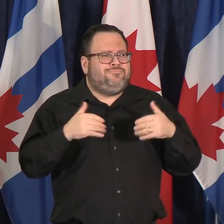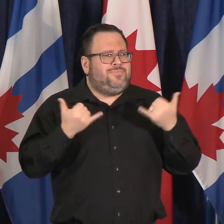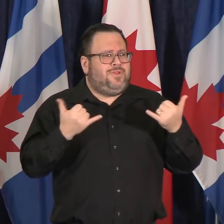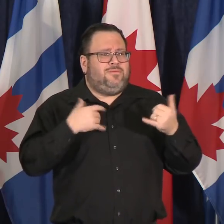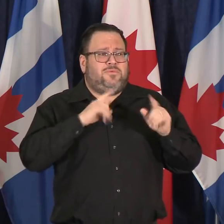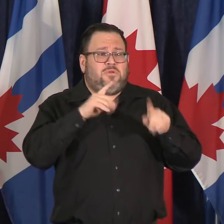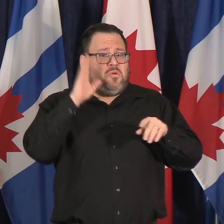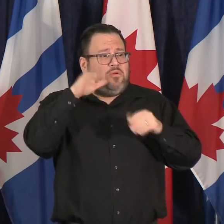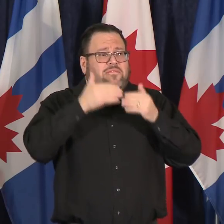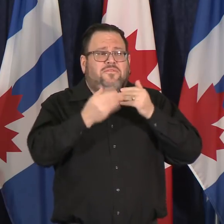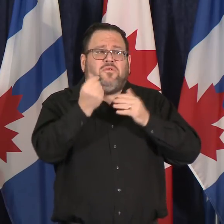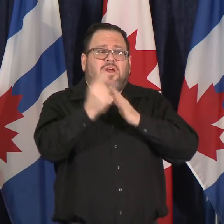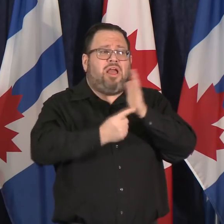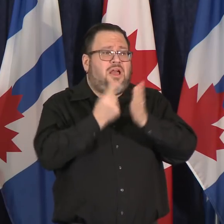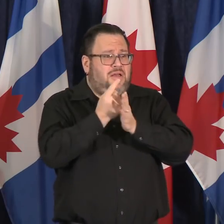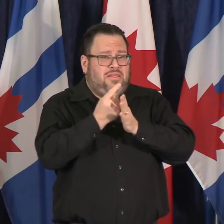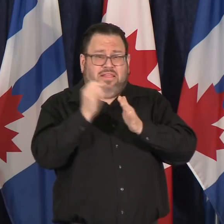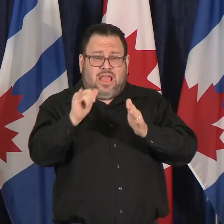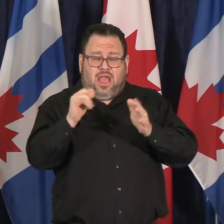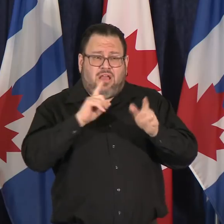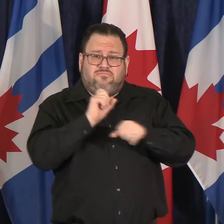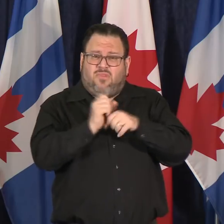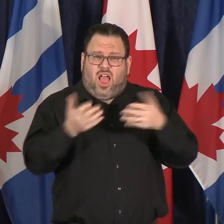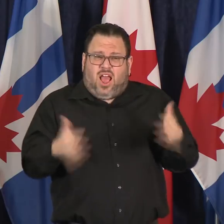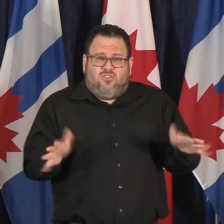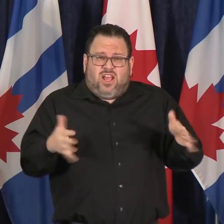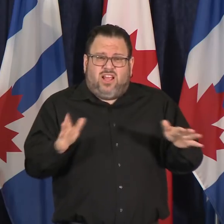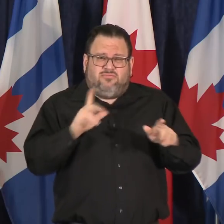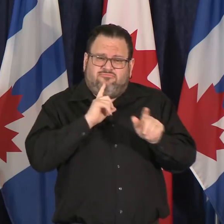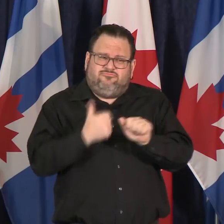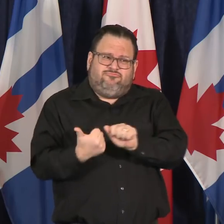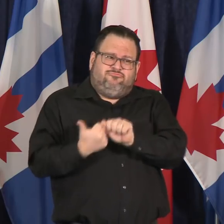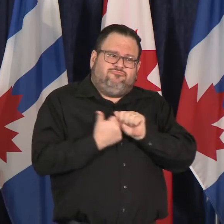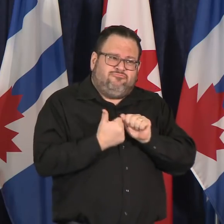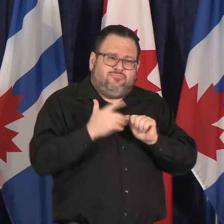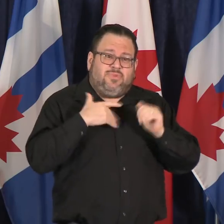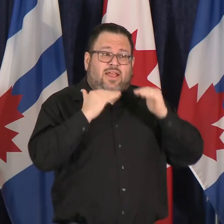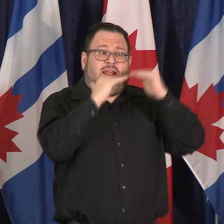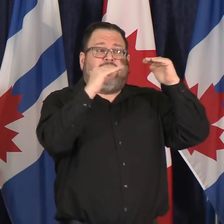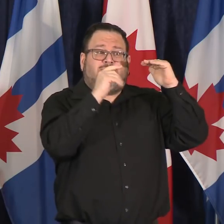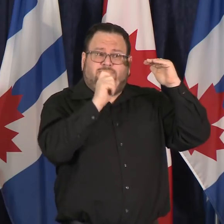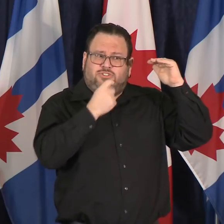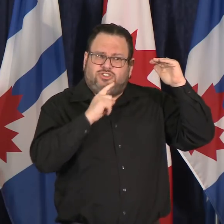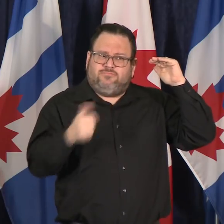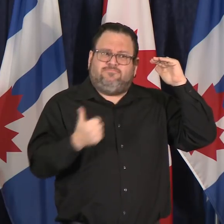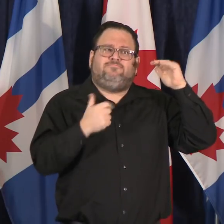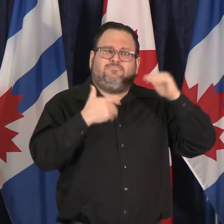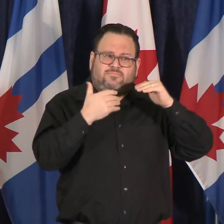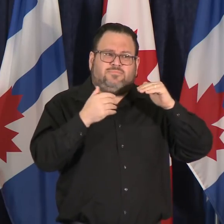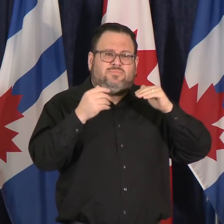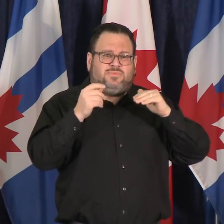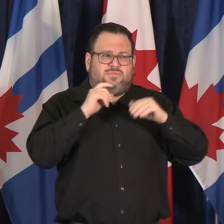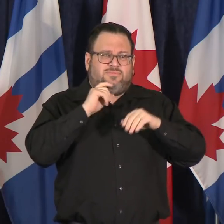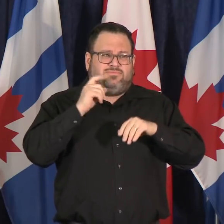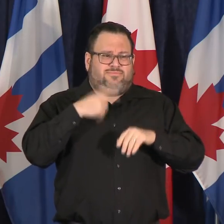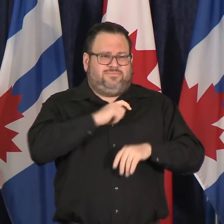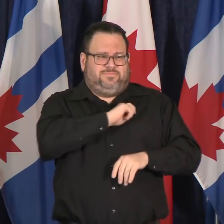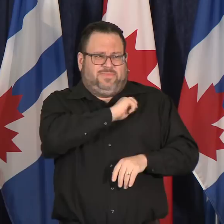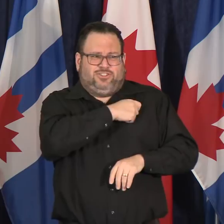level of compliance and on st. Patrick's Day no less so thank you thank you to